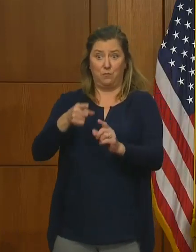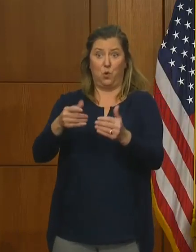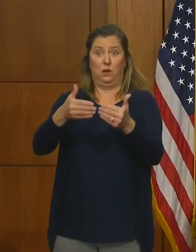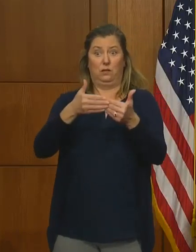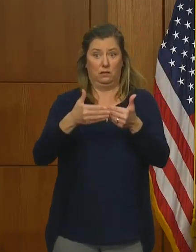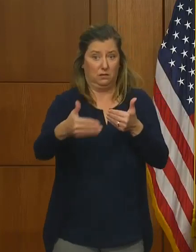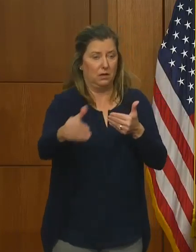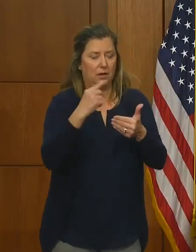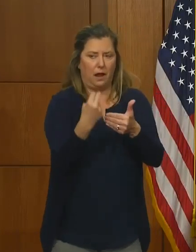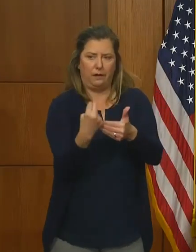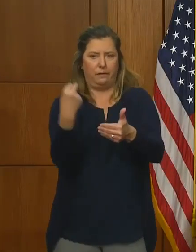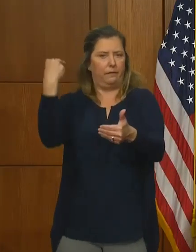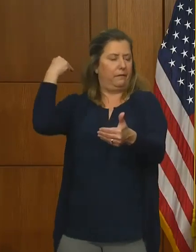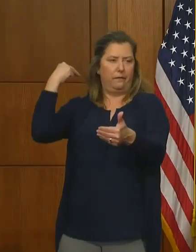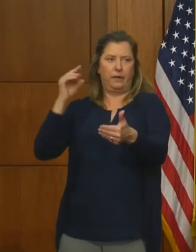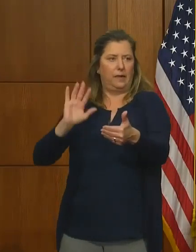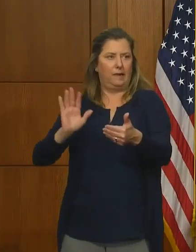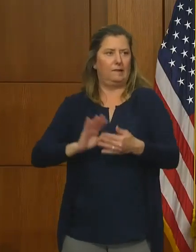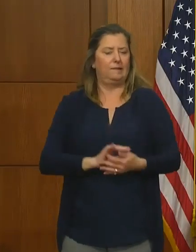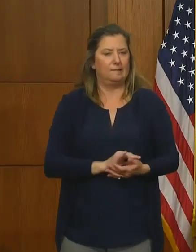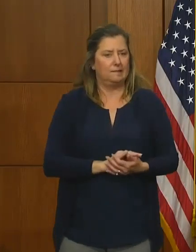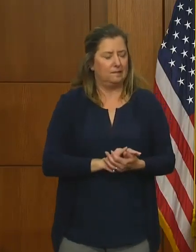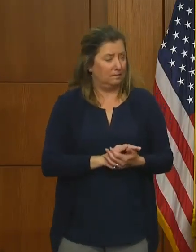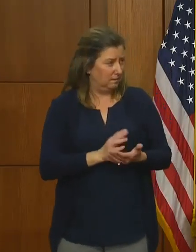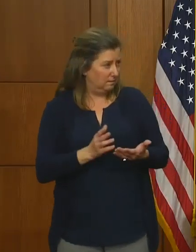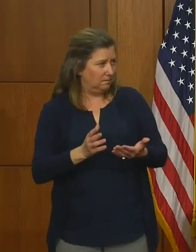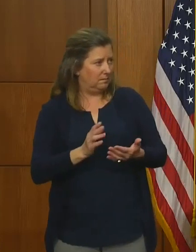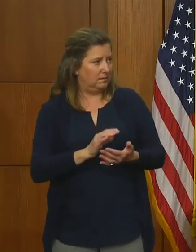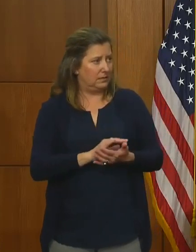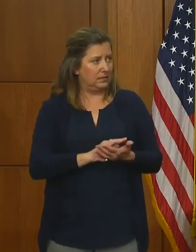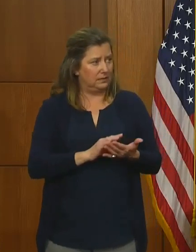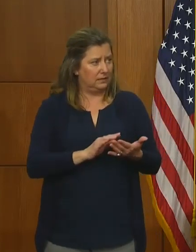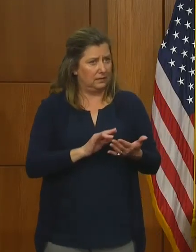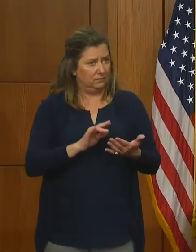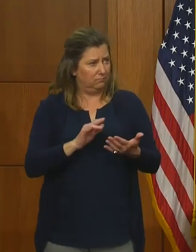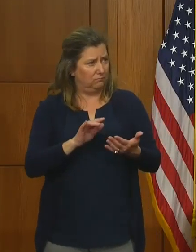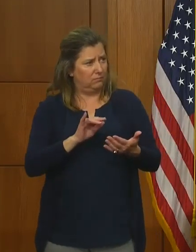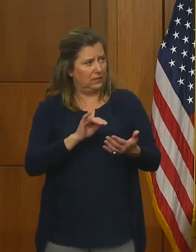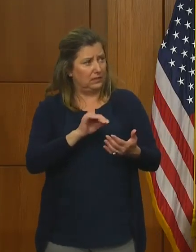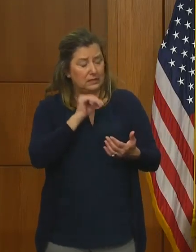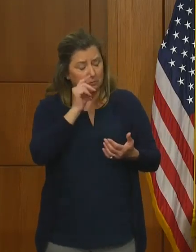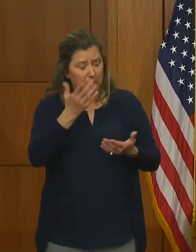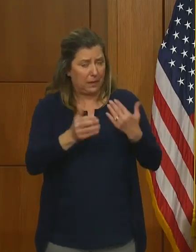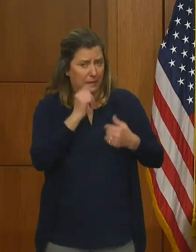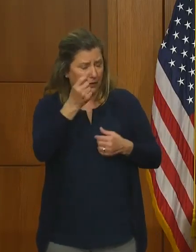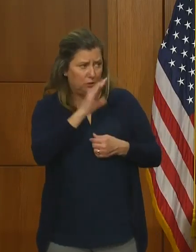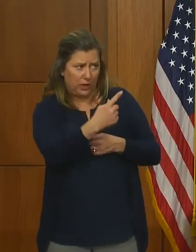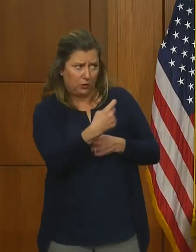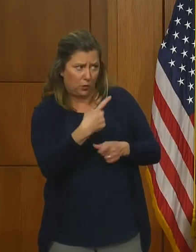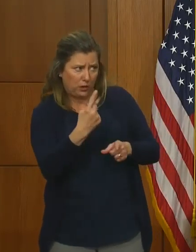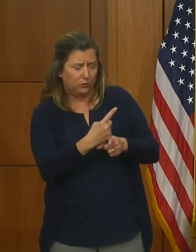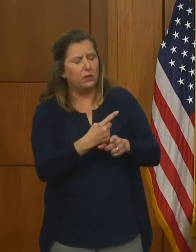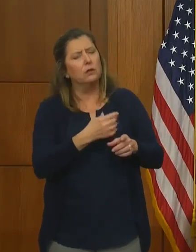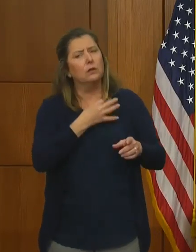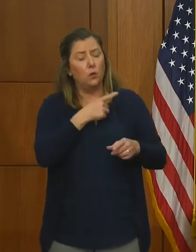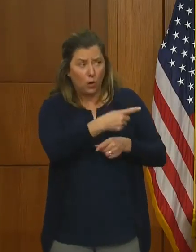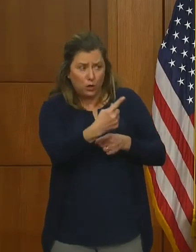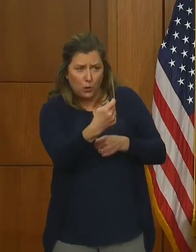POINT GOING FORWARD AND NOT SO MUCH LOOKING BACK. MANY DAYS NOW. IS THAT NOT THAT IT DOES